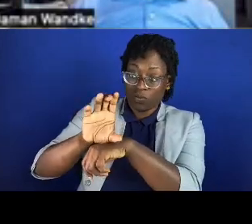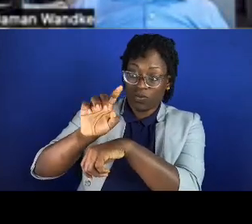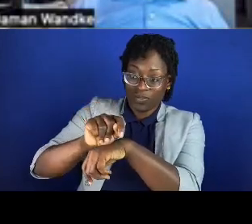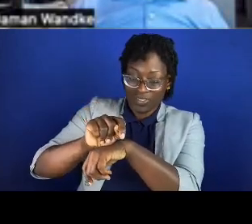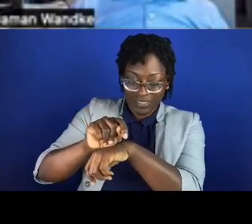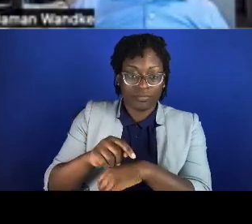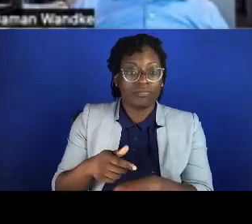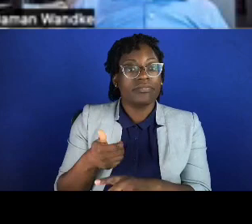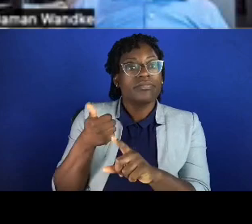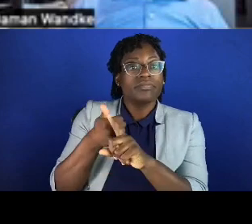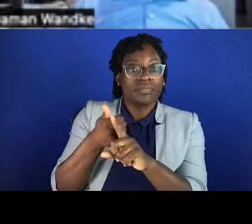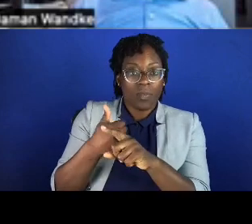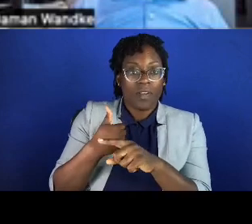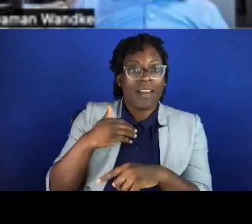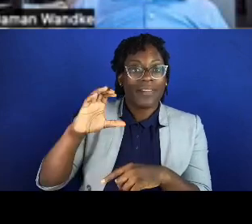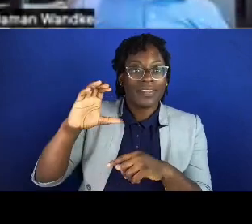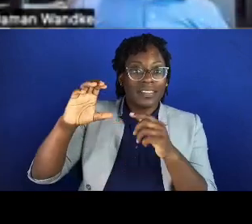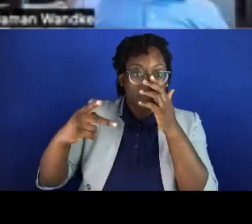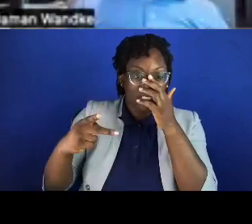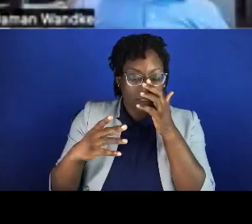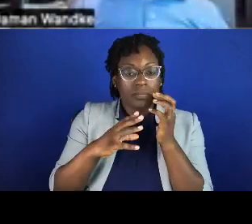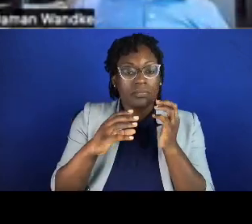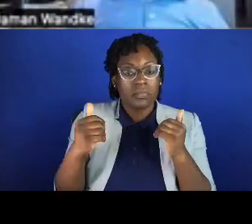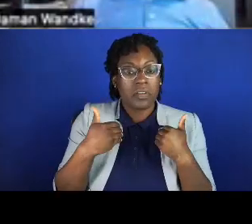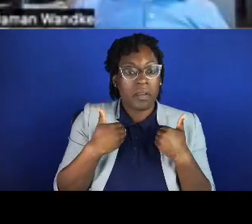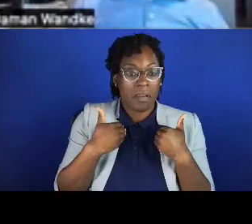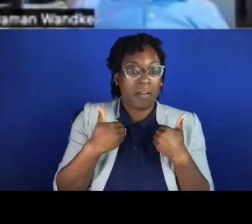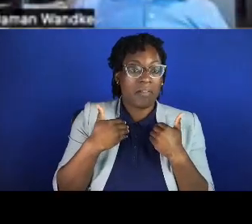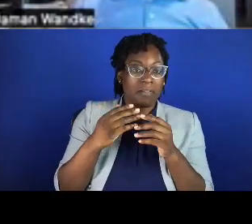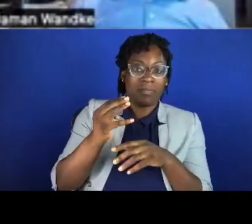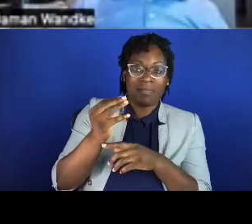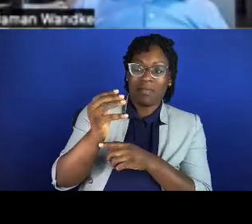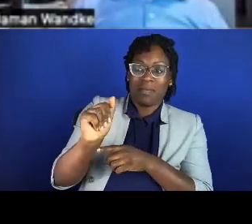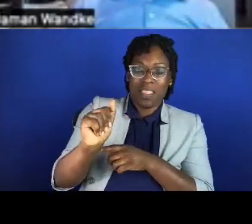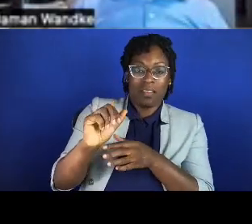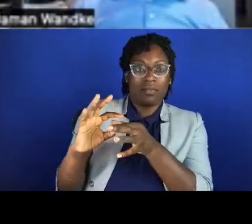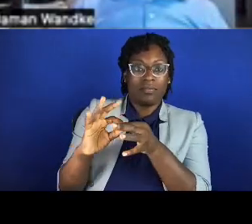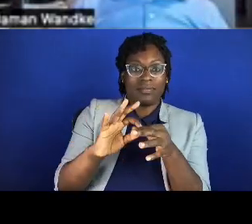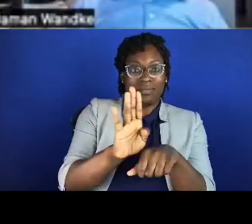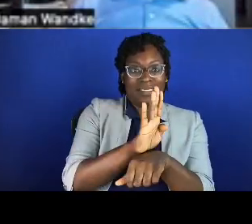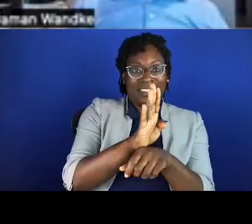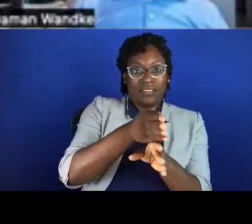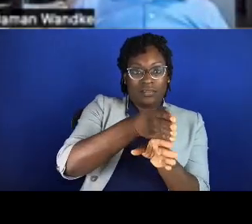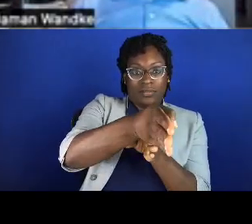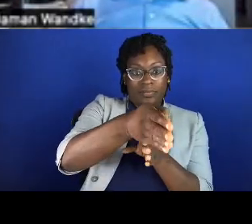and a master's in business. With the combination of both his life and